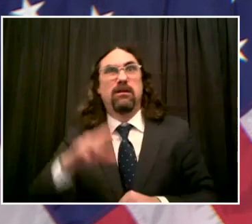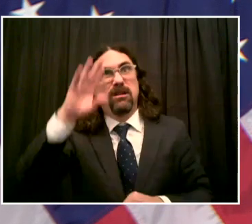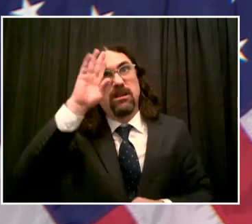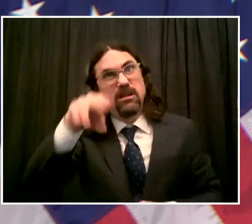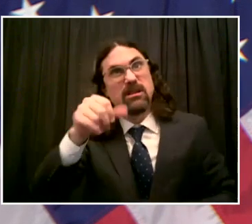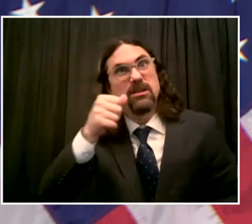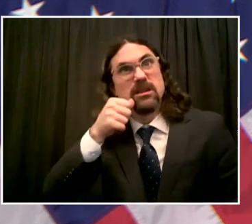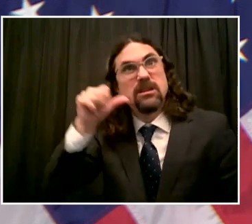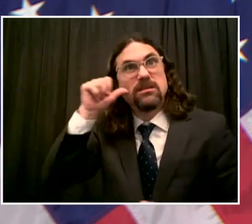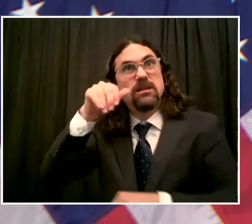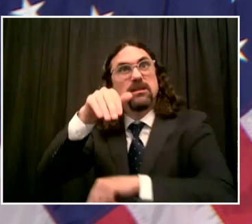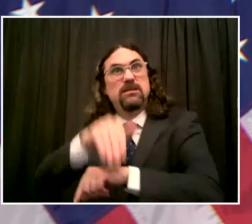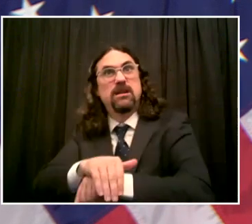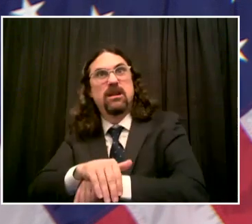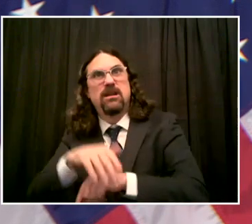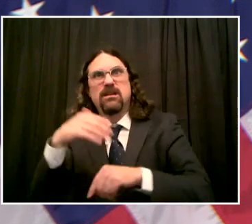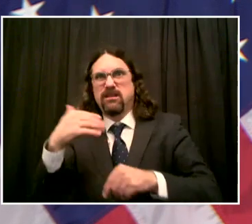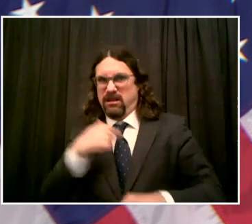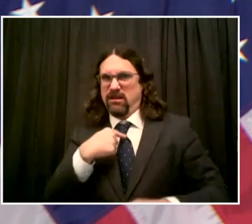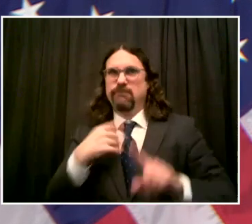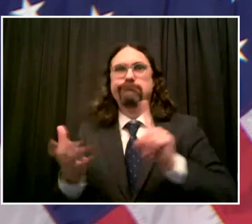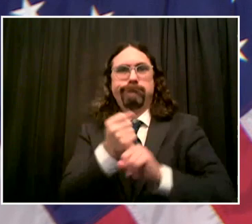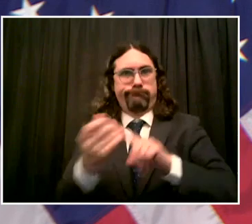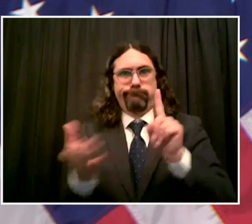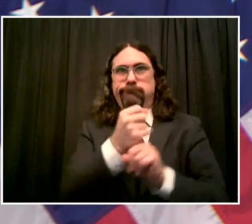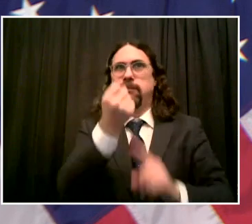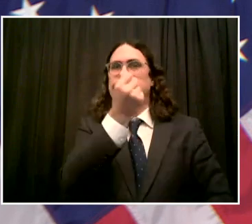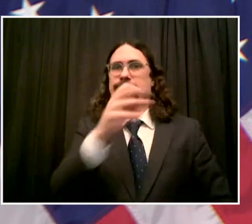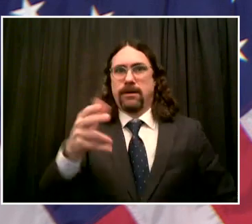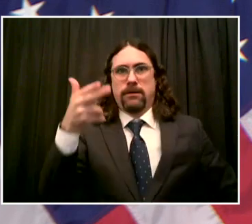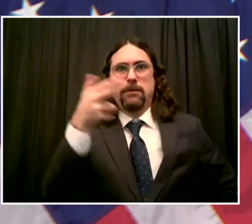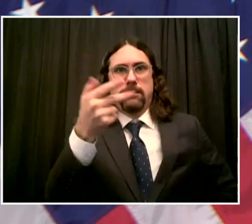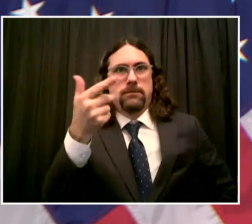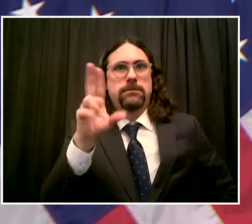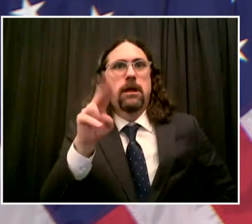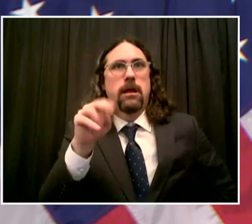COURSE WE WILL PROTECT THOSE